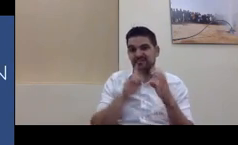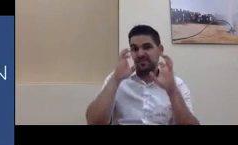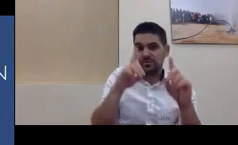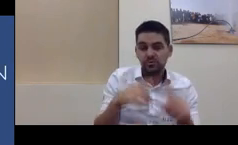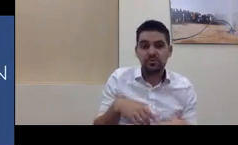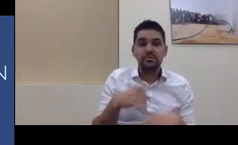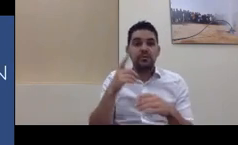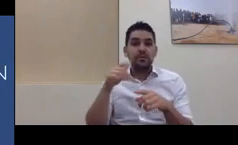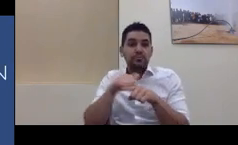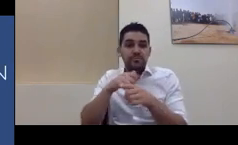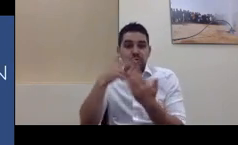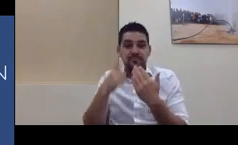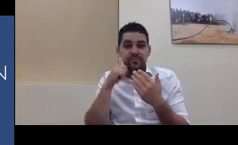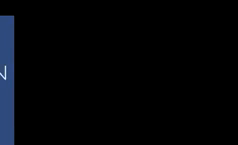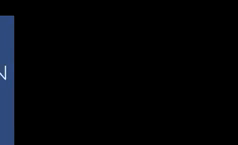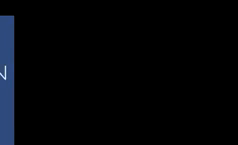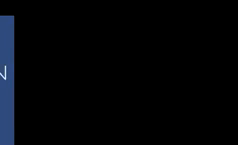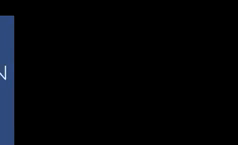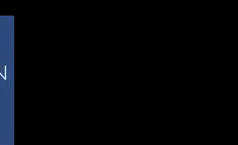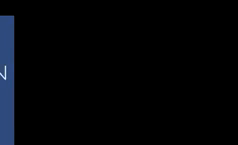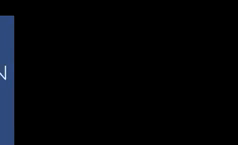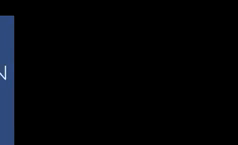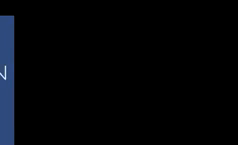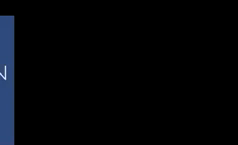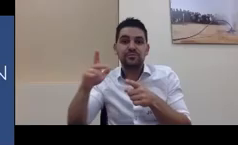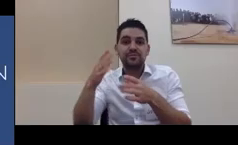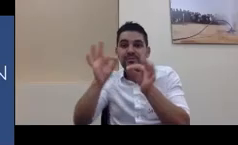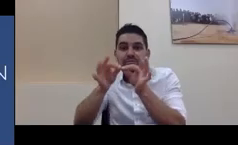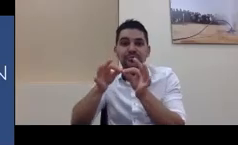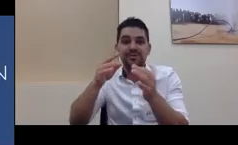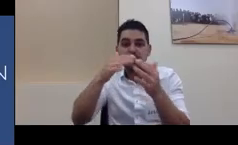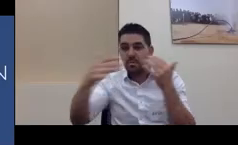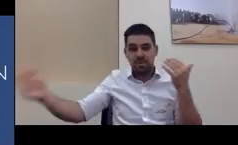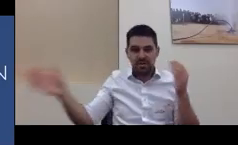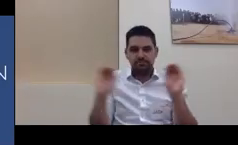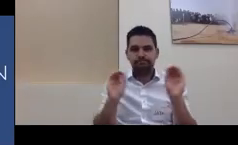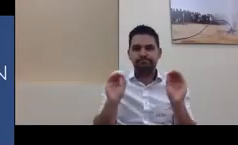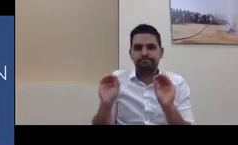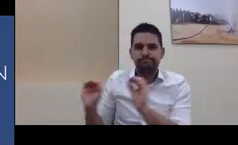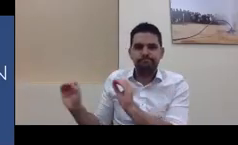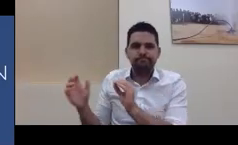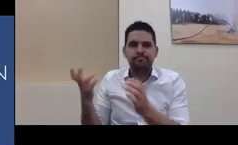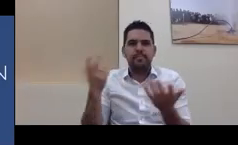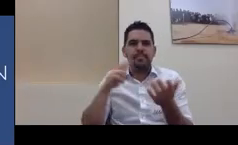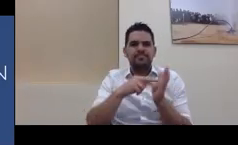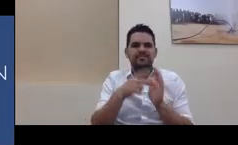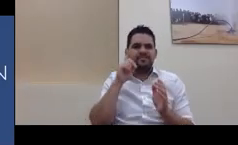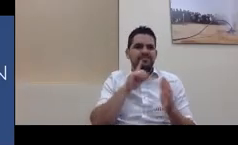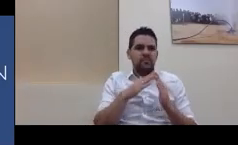for deaf education training programs for sign language. Professional interpreting does not exist.